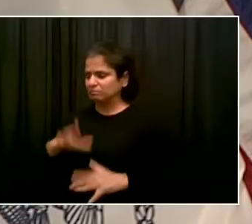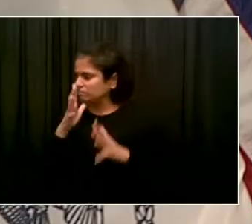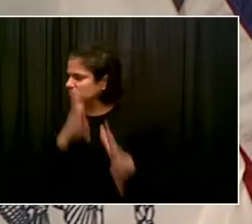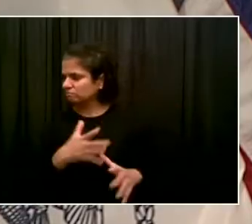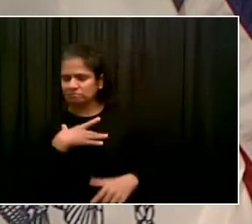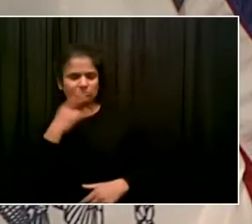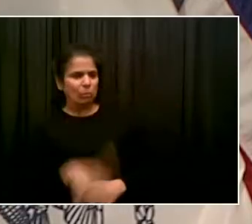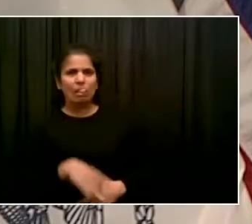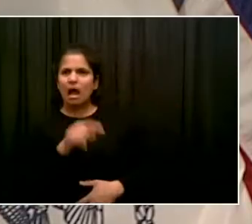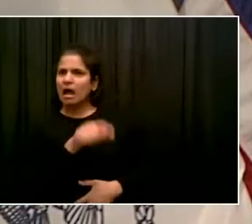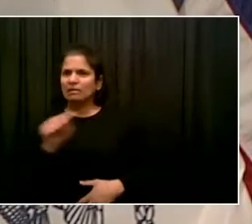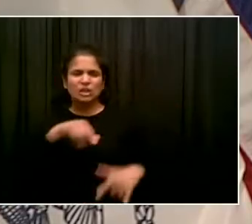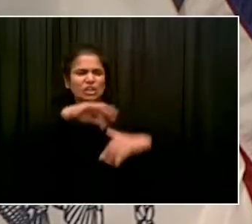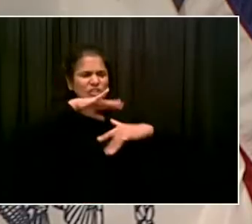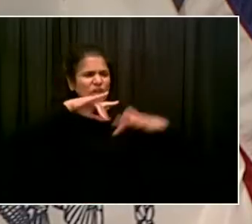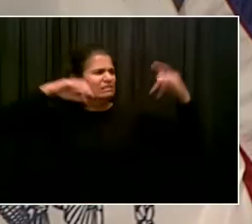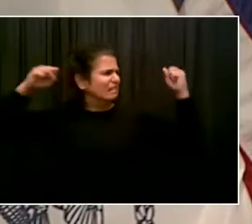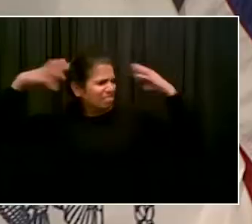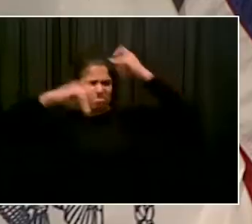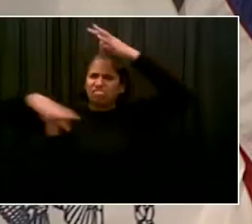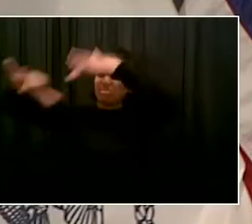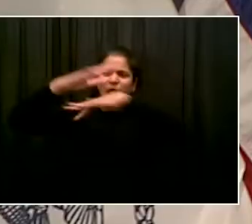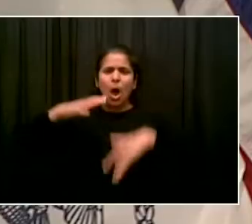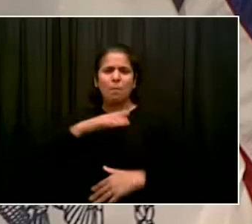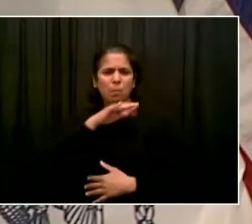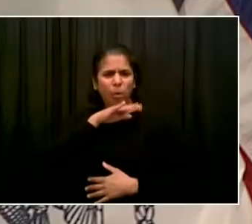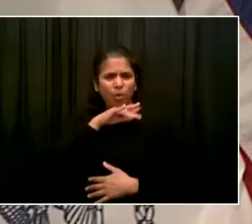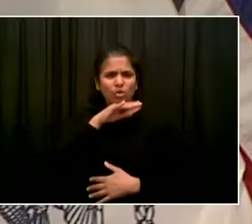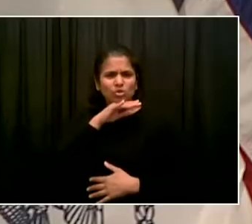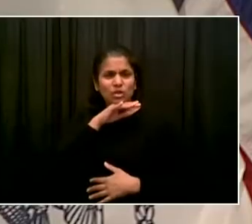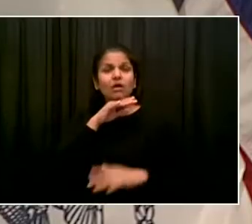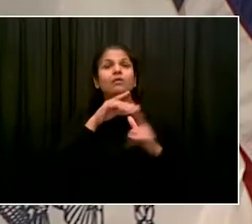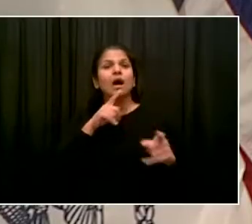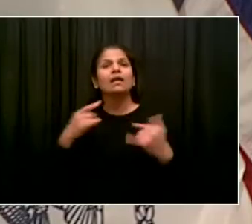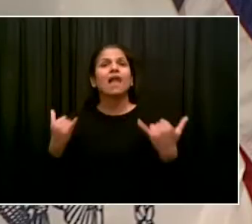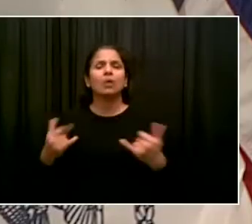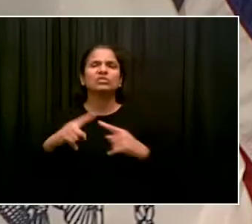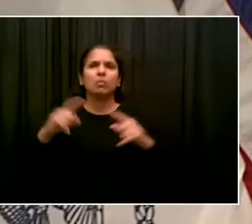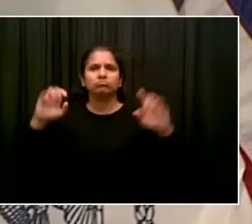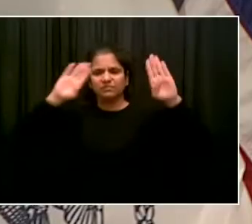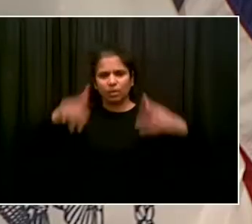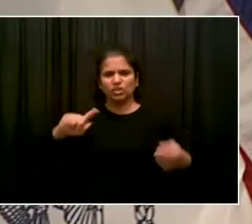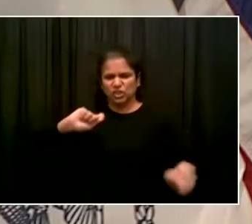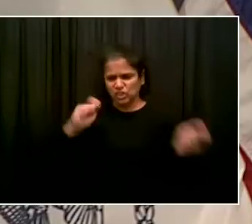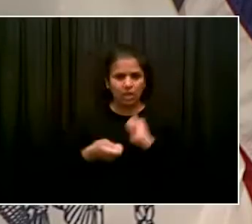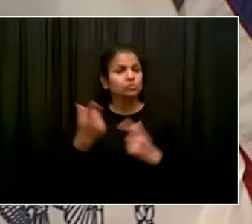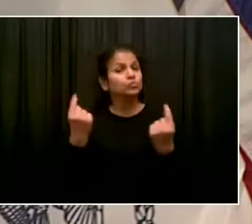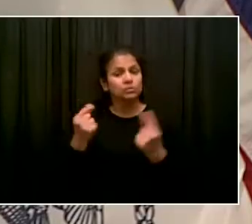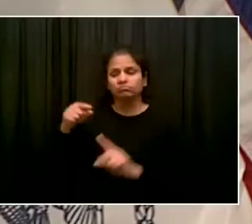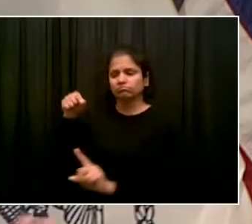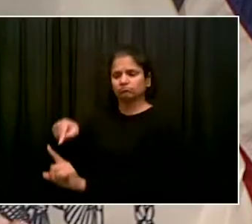NEED TO HAVE FEWER AND FEWER OF THOSE. NEW YORKERS DO NOT LIKE CONGESTED STREETS, DO NOT LIKE TRUCKS SPEWI NG POLLUTION ALL AROUND THE NEIGHBORHOOD.